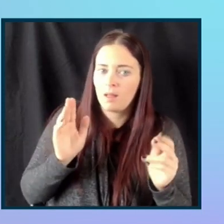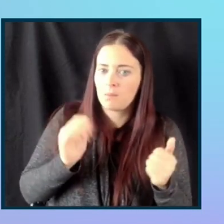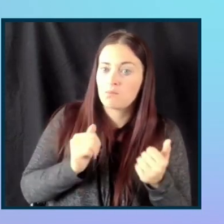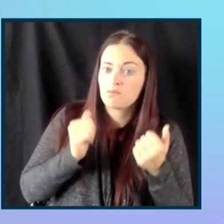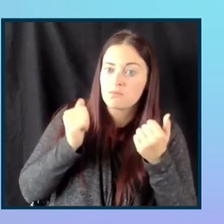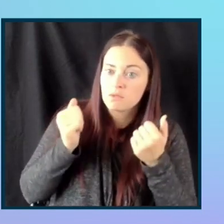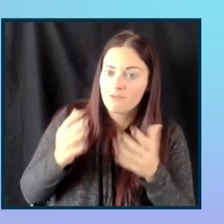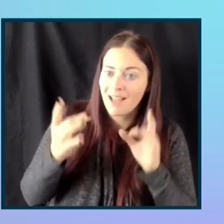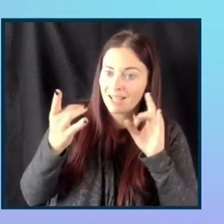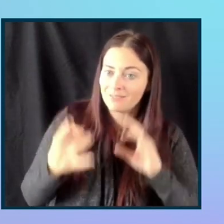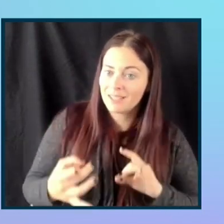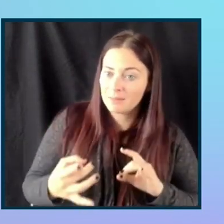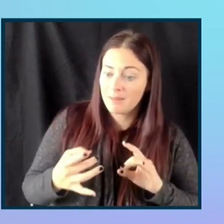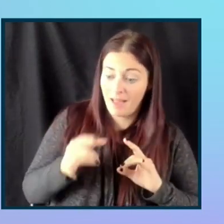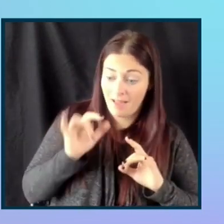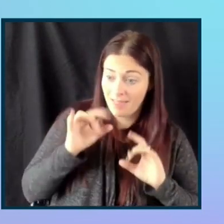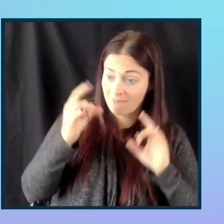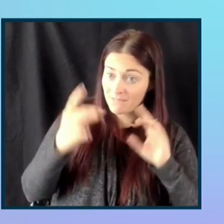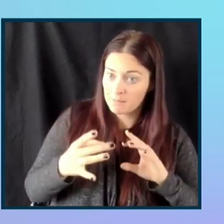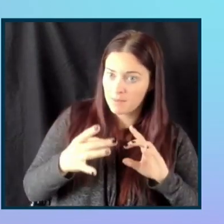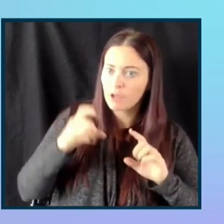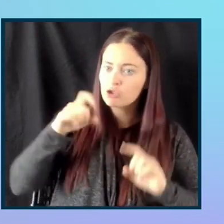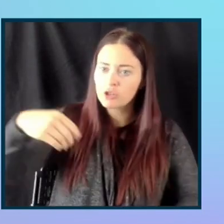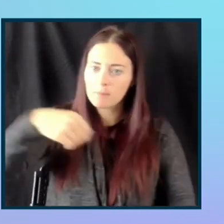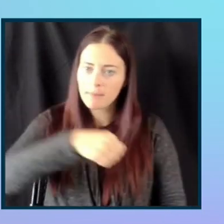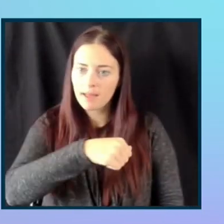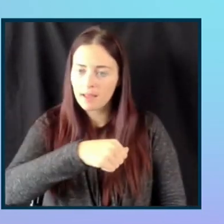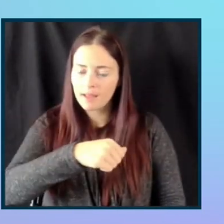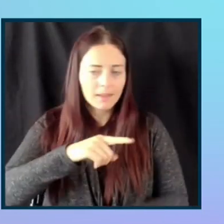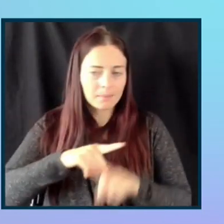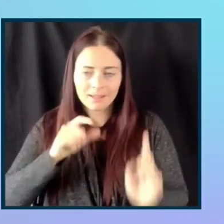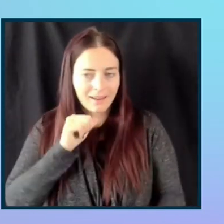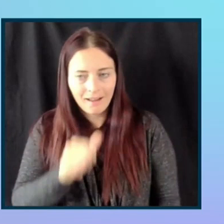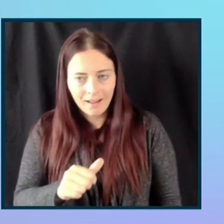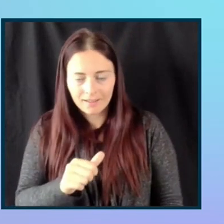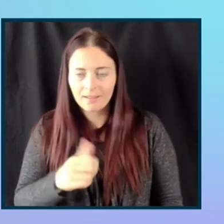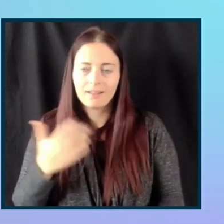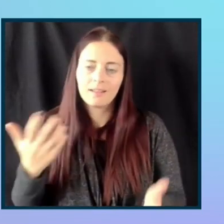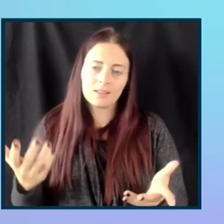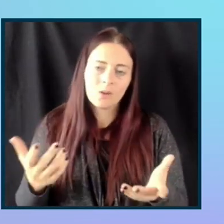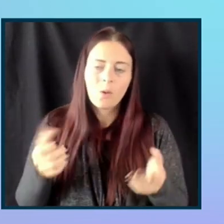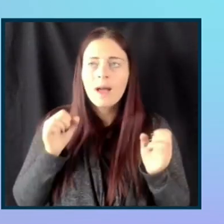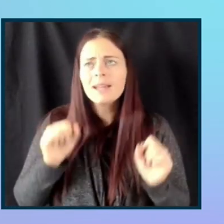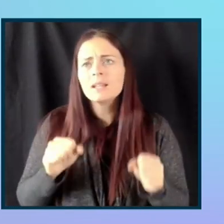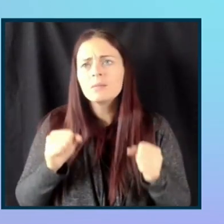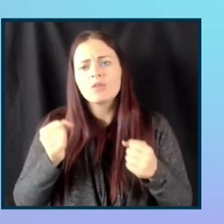And it can give you a lot of insight, give you a lot of places to fix,